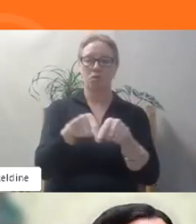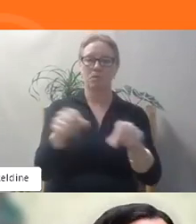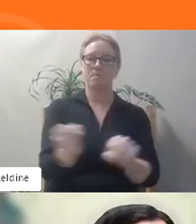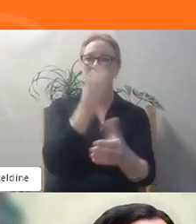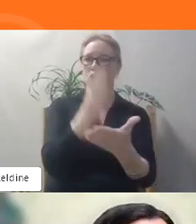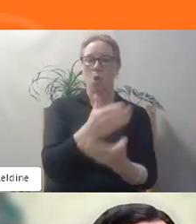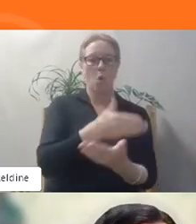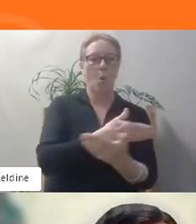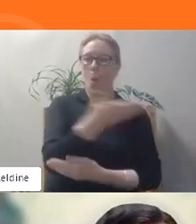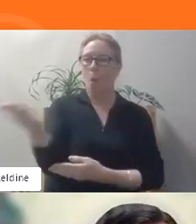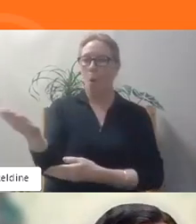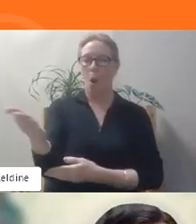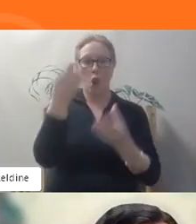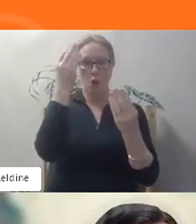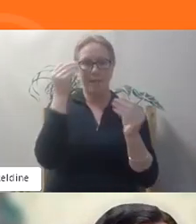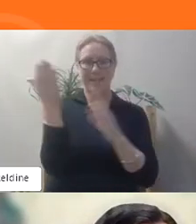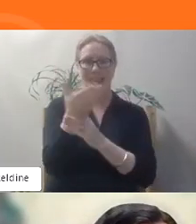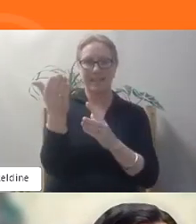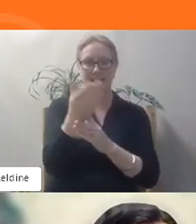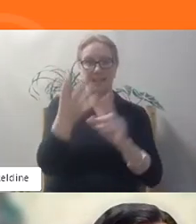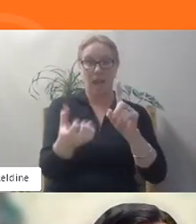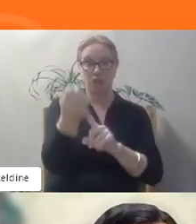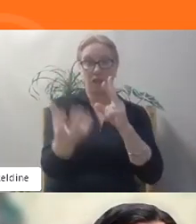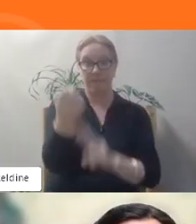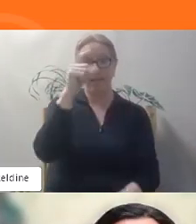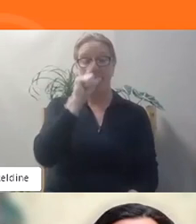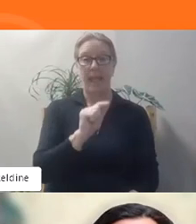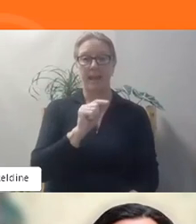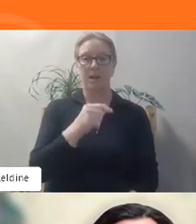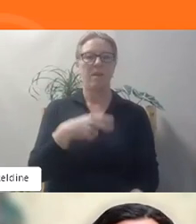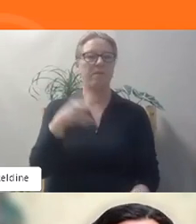and are able to achieve. And we've heard from many others on the panel